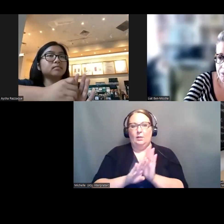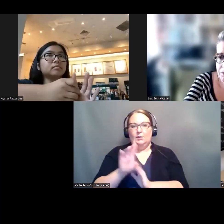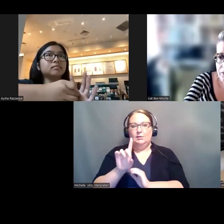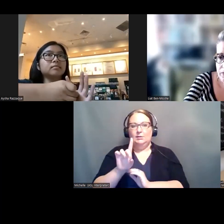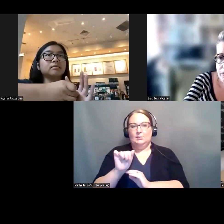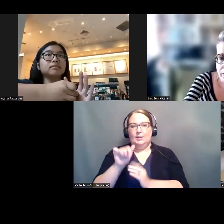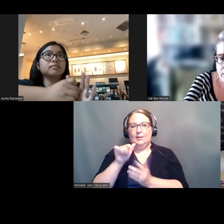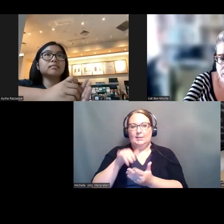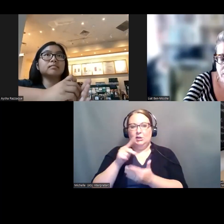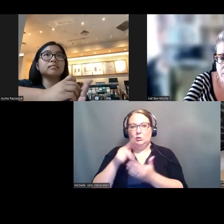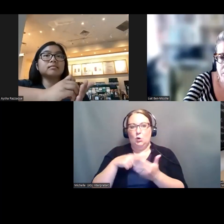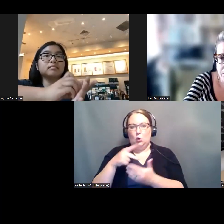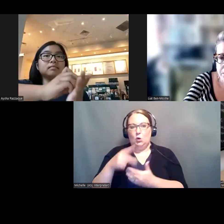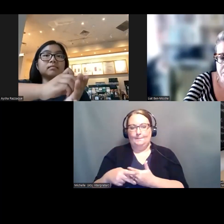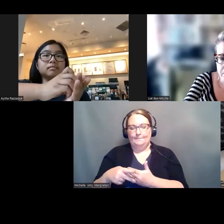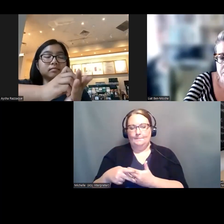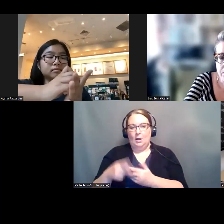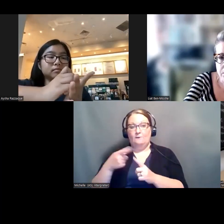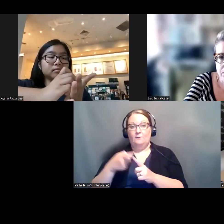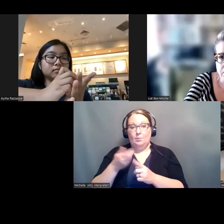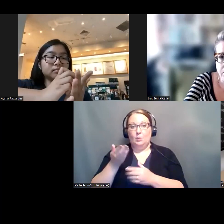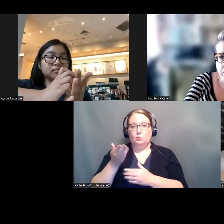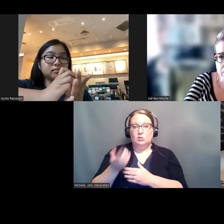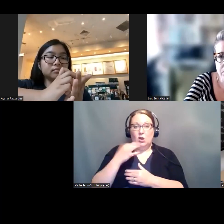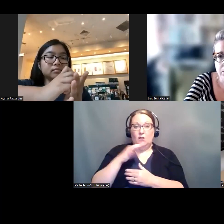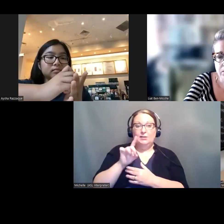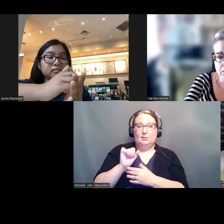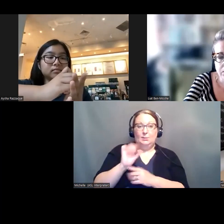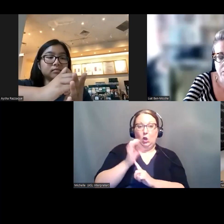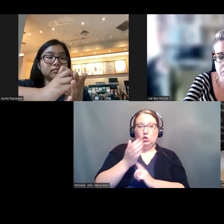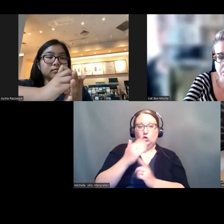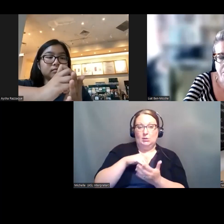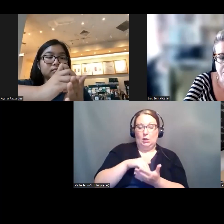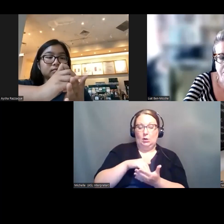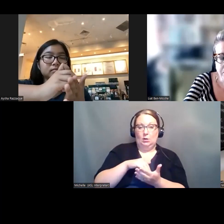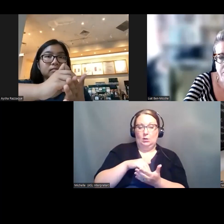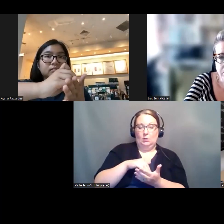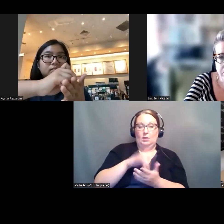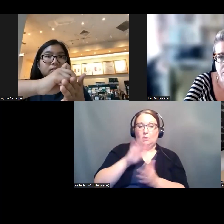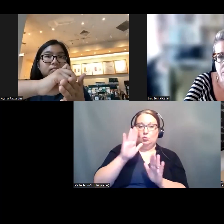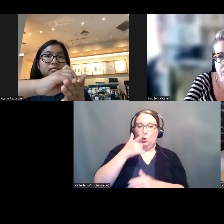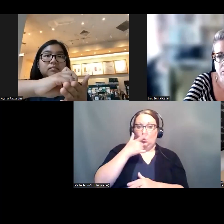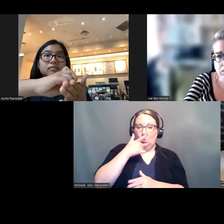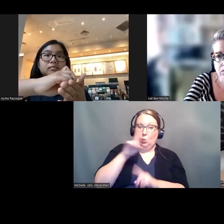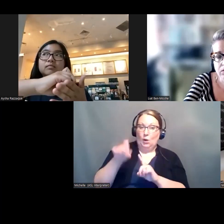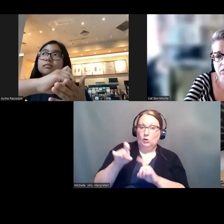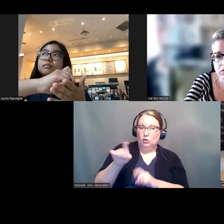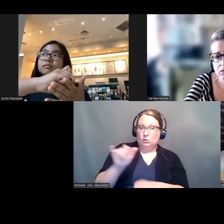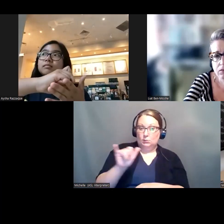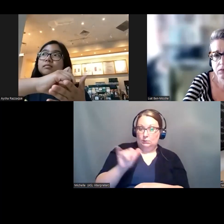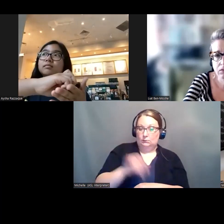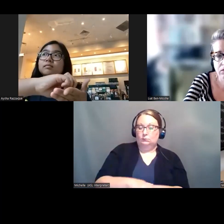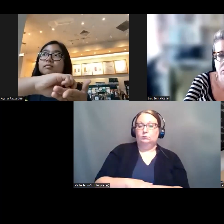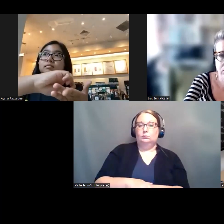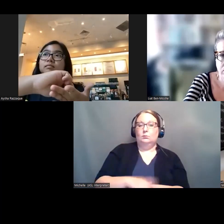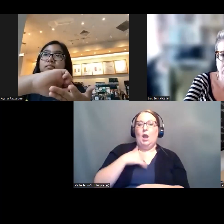from the presence of a Disability Cultural Center, I think that's a great question as well. And one of the things I'll say very briefly is